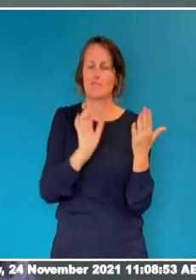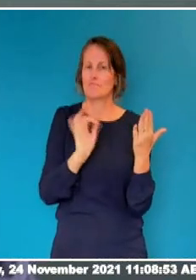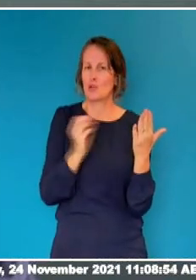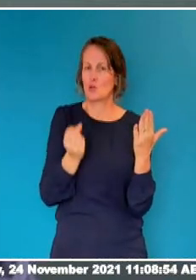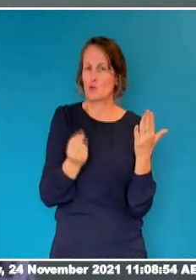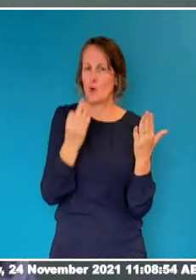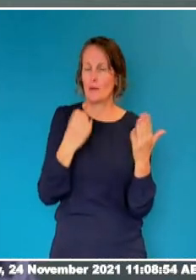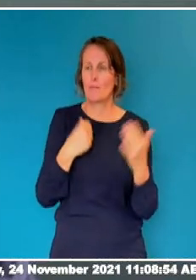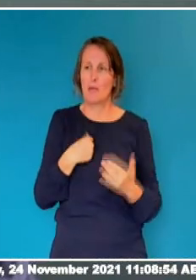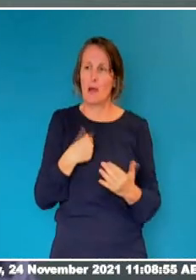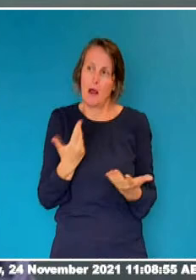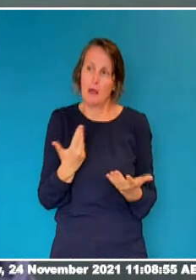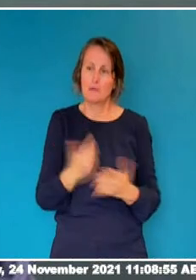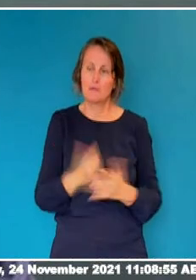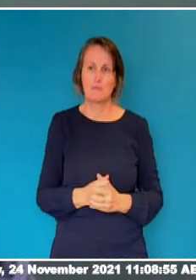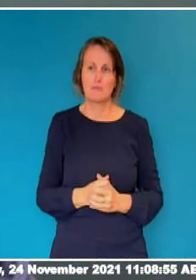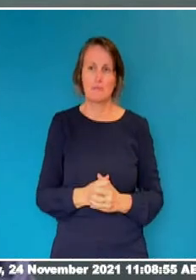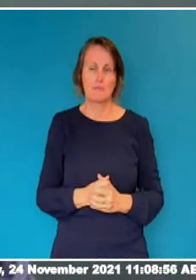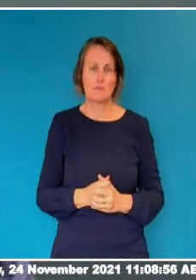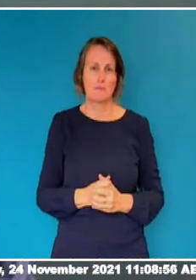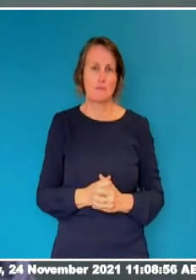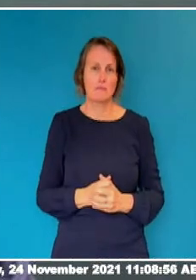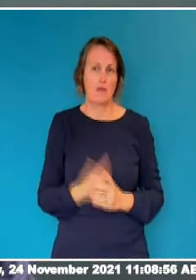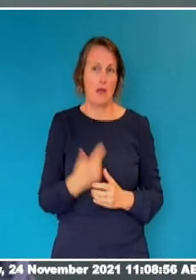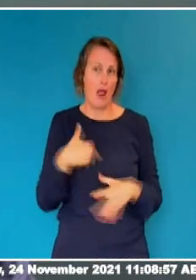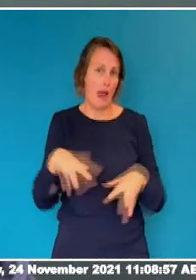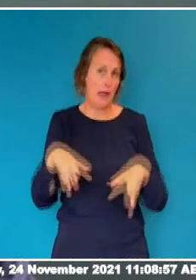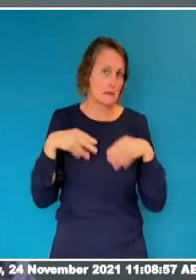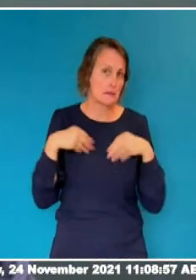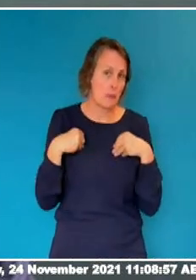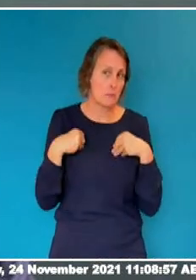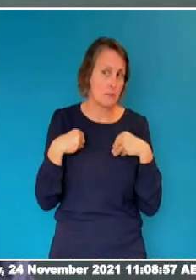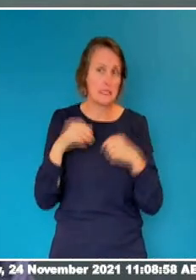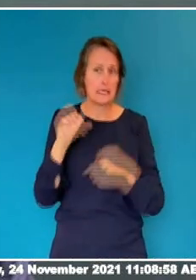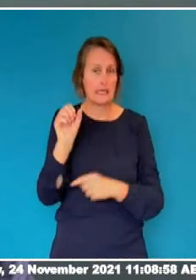But I, you know, very easily accept that anecdotally there seems to be.